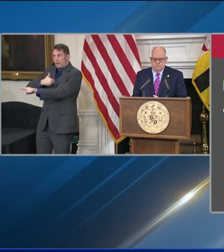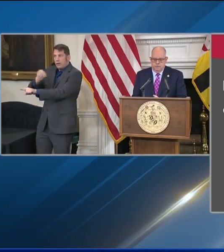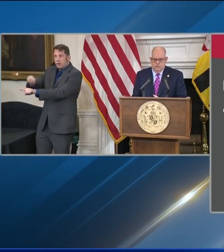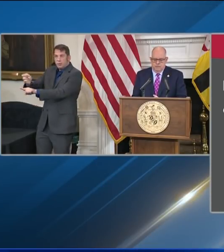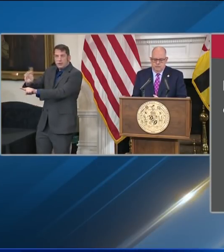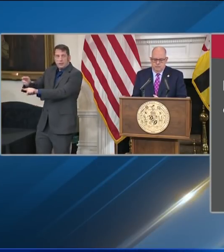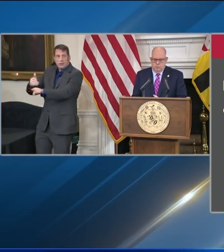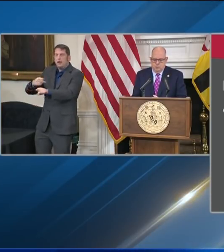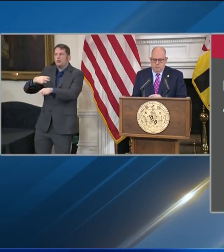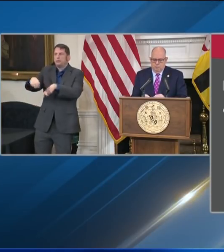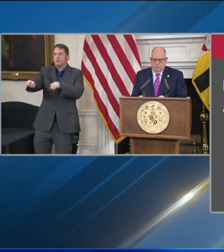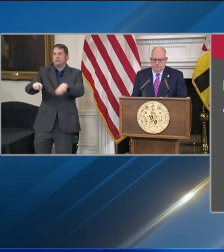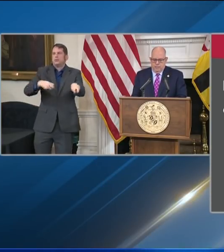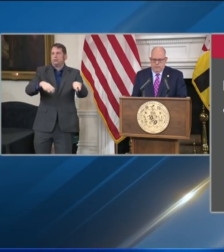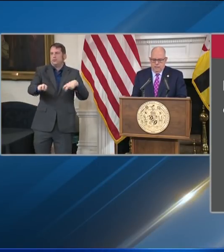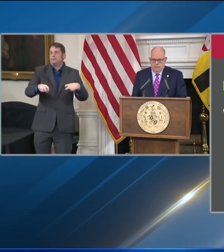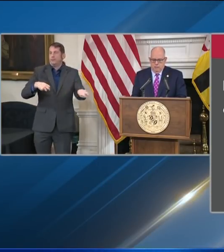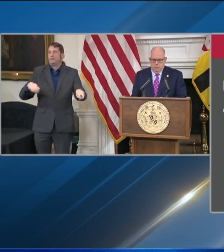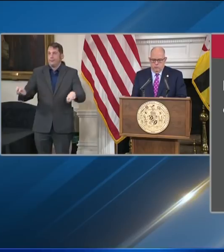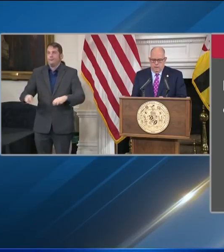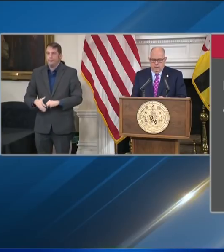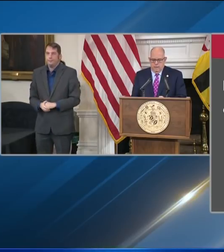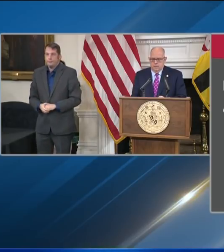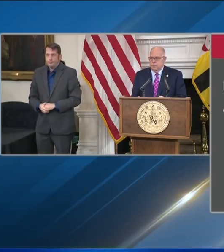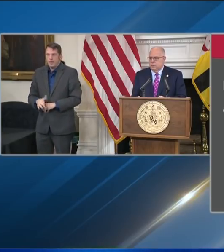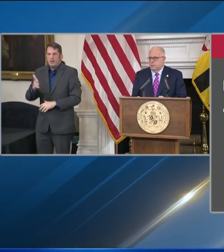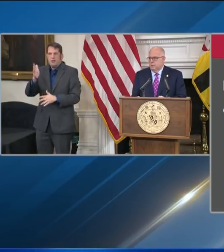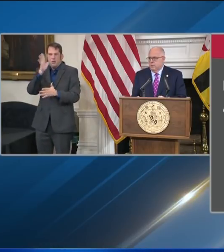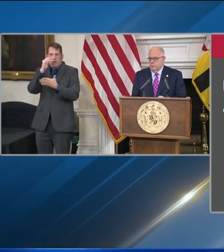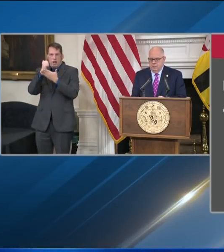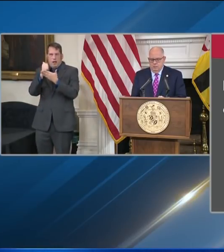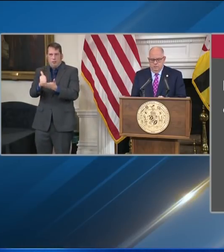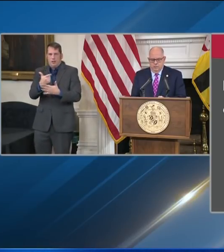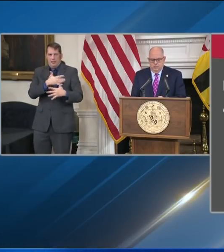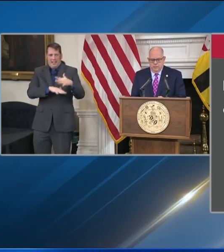AND ABLE TO PROVIDE THEM WITH CARE THAT THEY NEED.